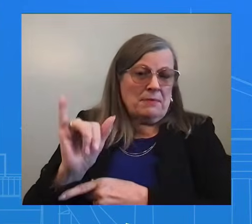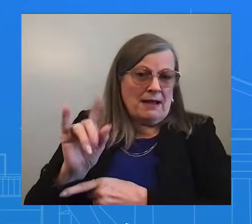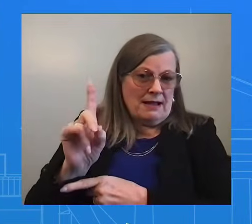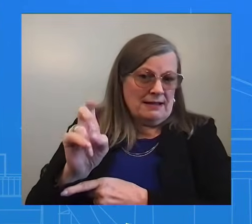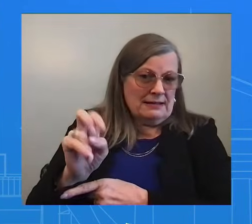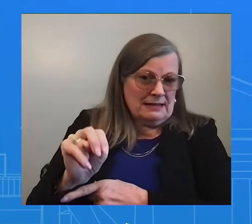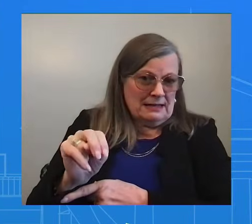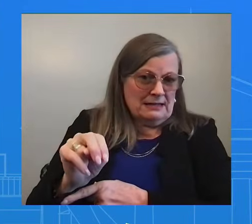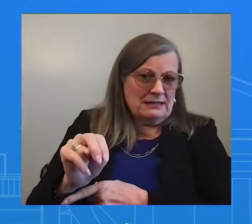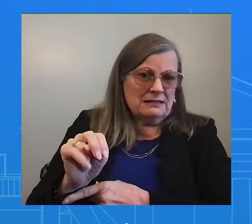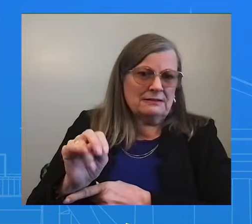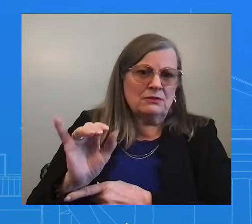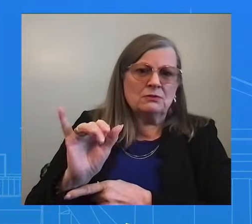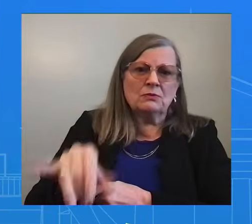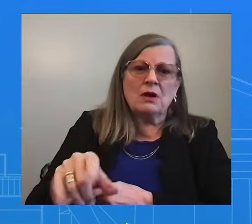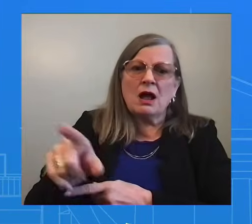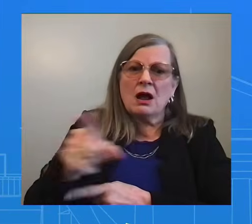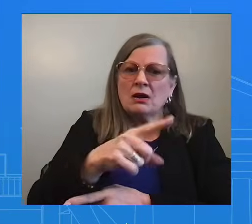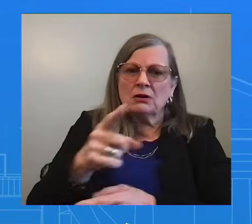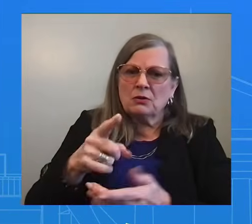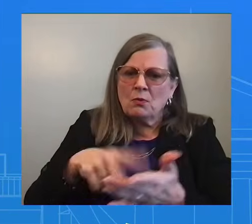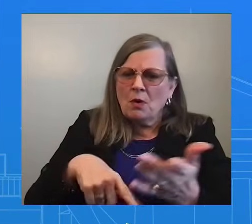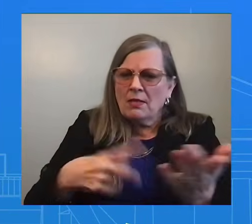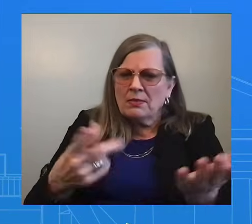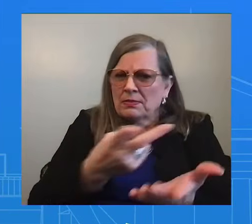And I think that's important, as well, for the American people to hear directly from him.